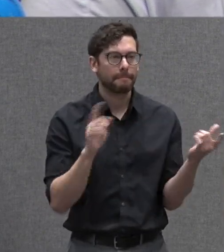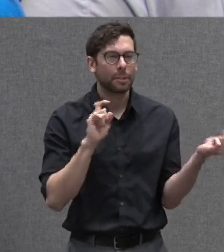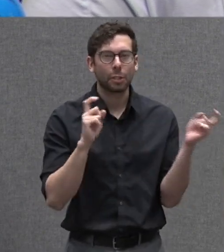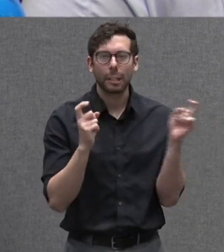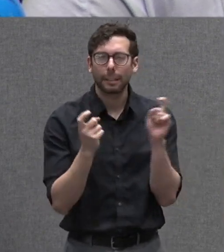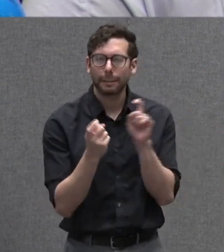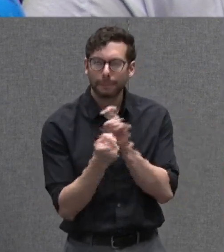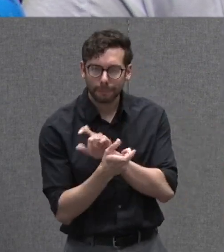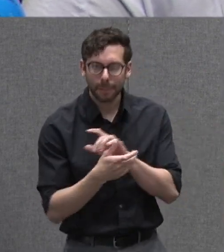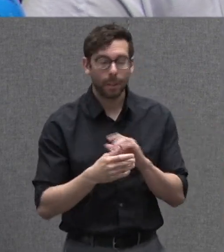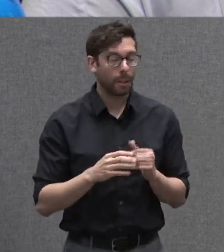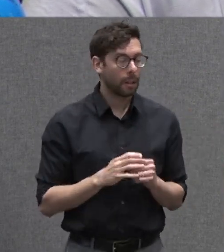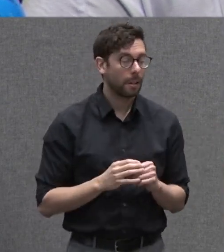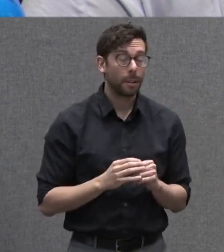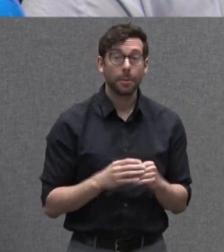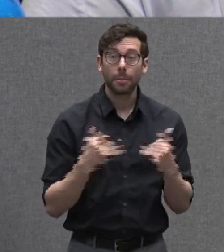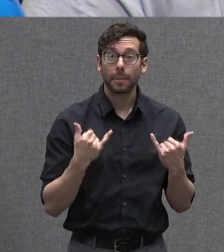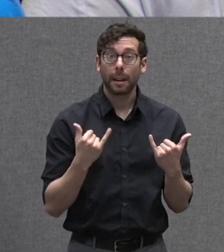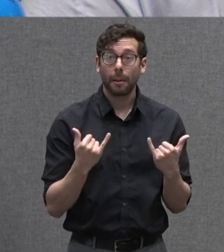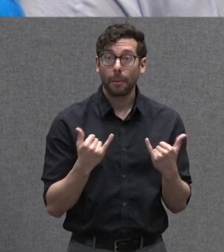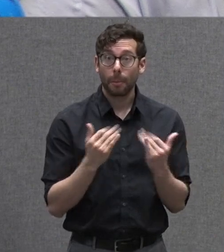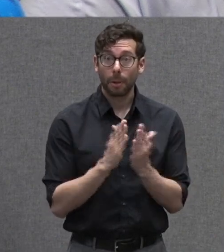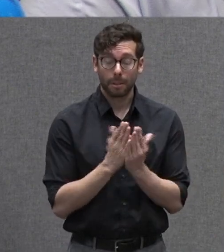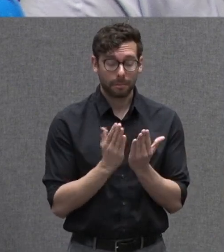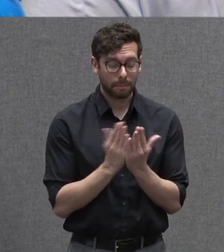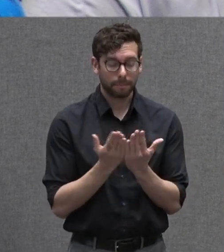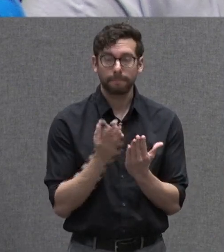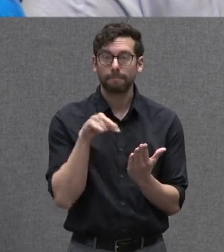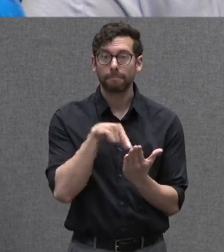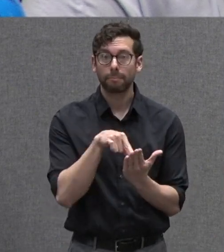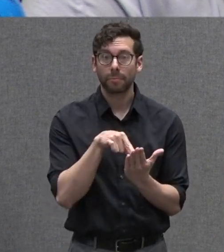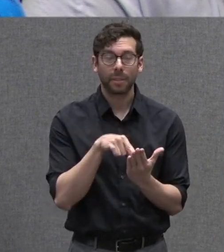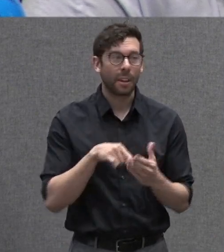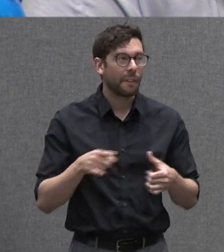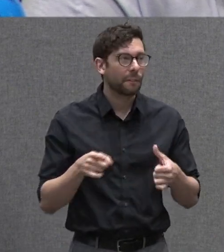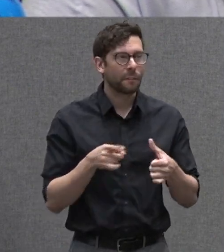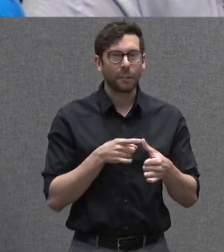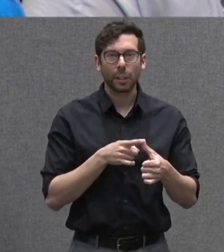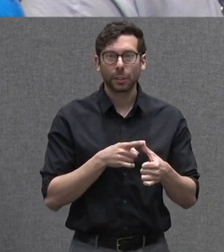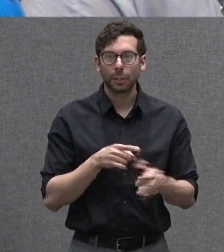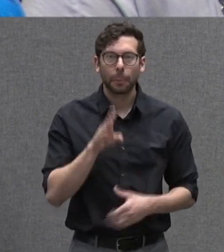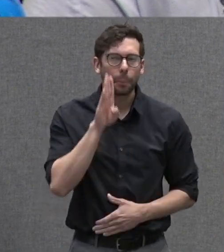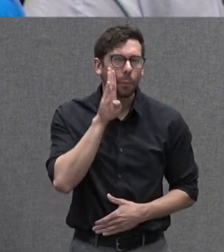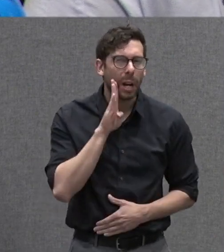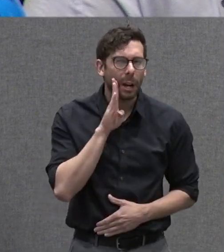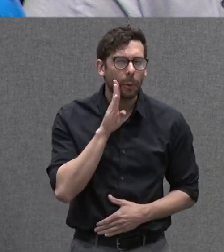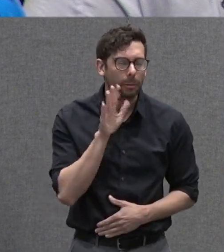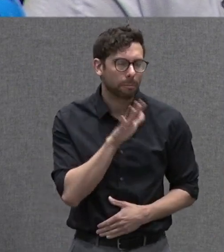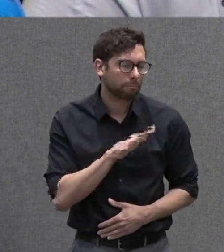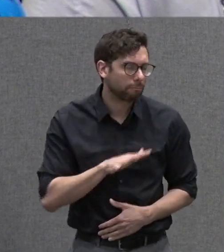First you have brown, all around. You have brown.